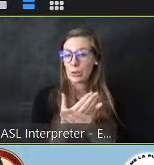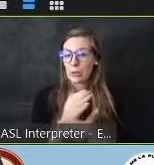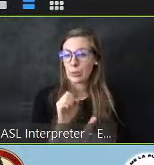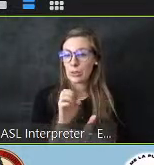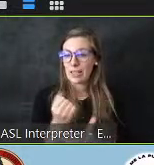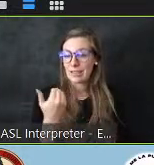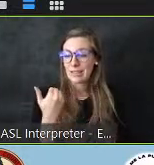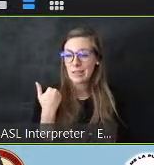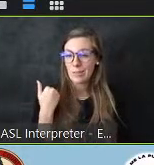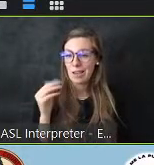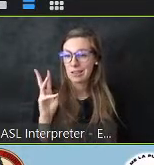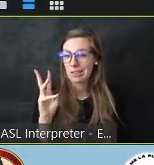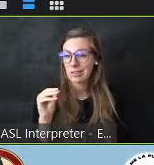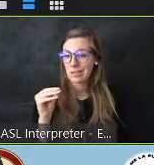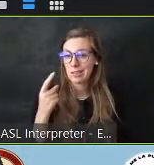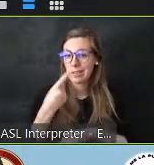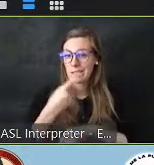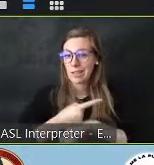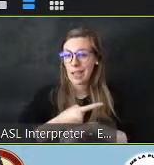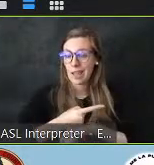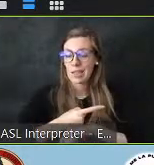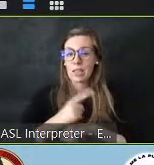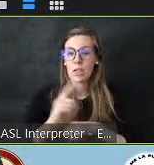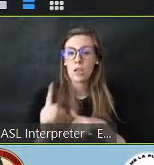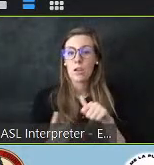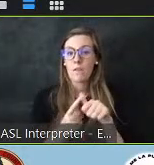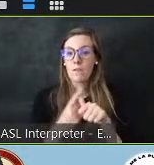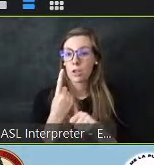The first one that's on the left and